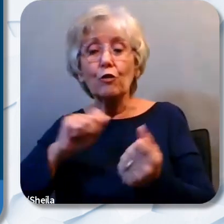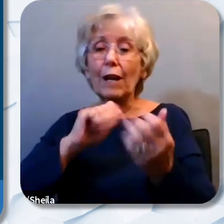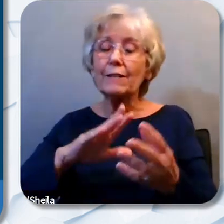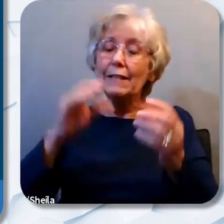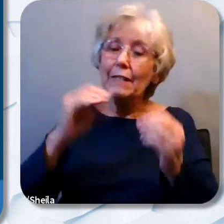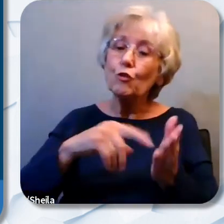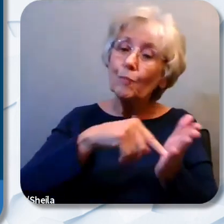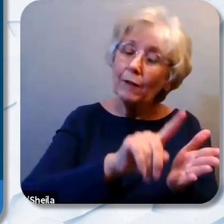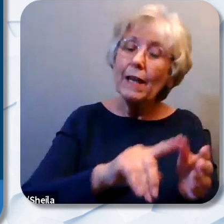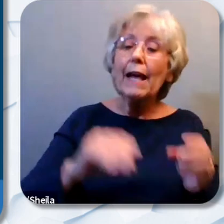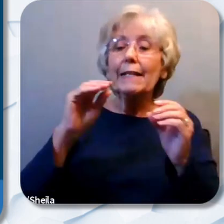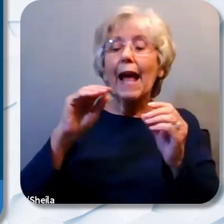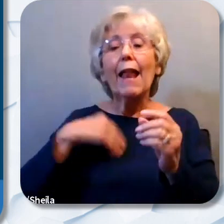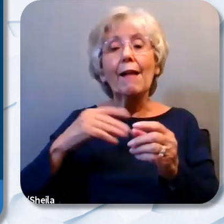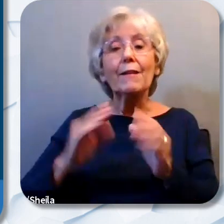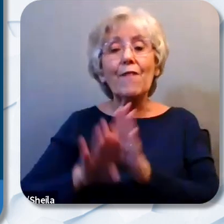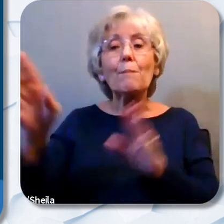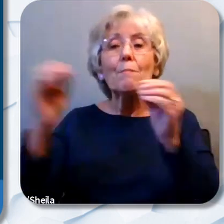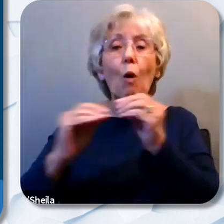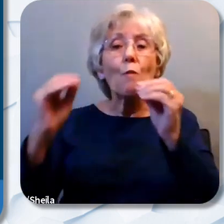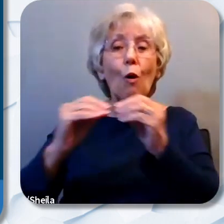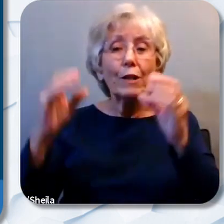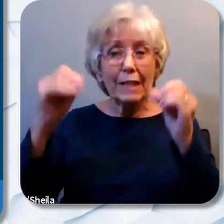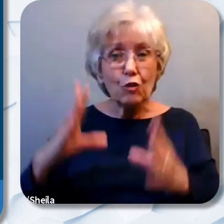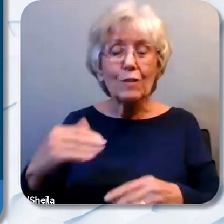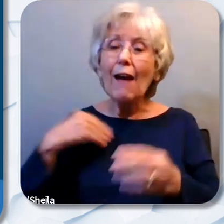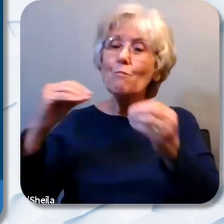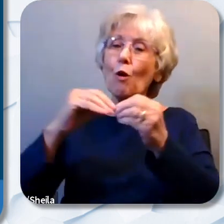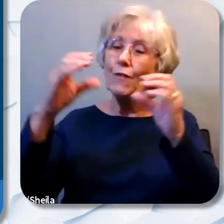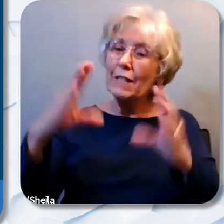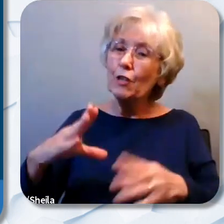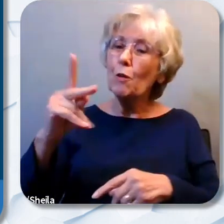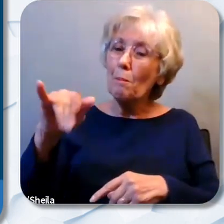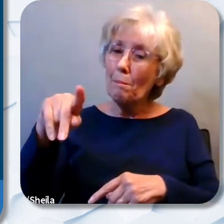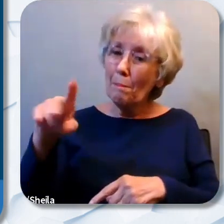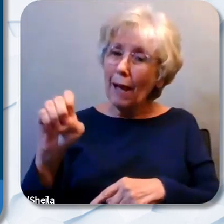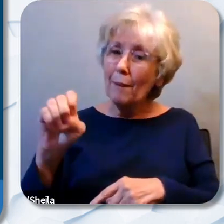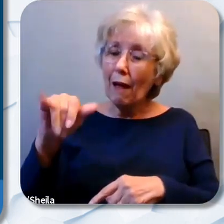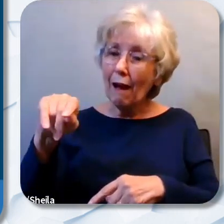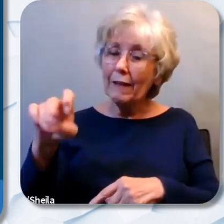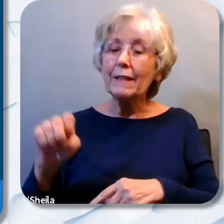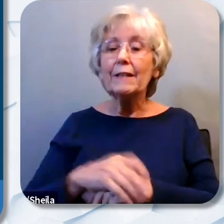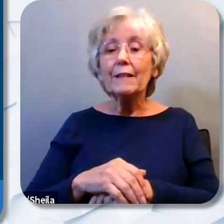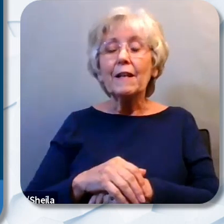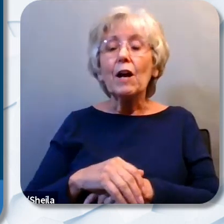issues and have supports for CSP and tk throughout all of this process. There were other questions